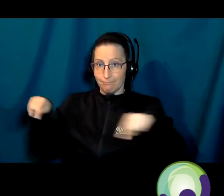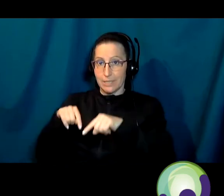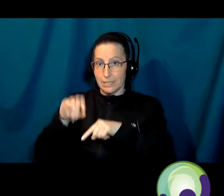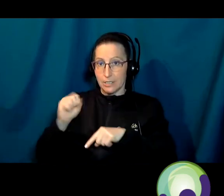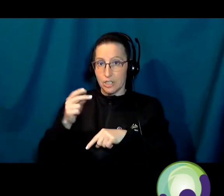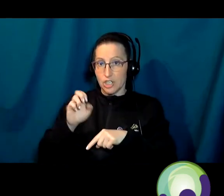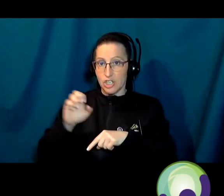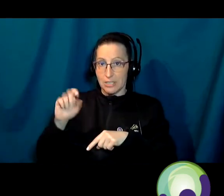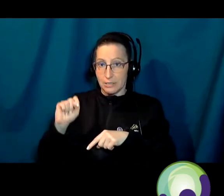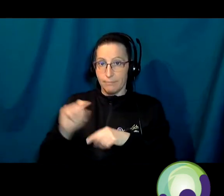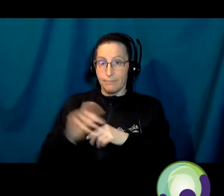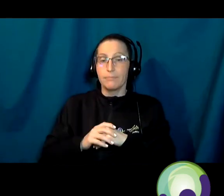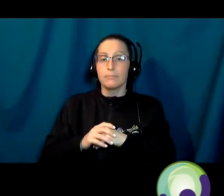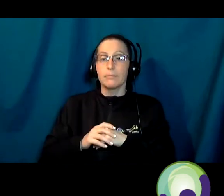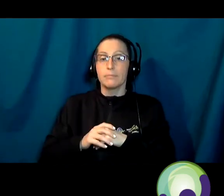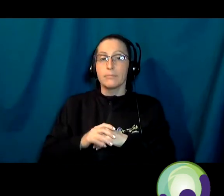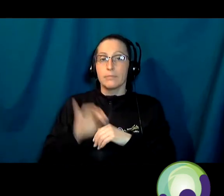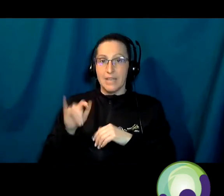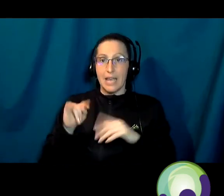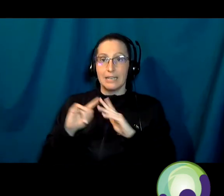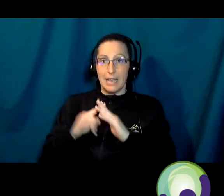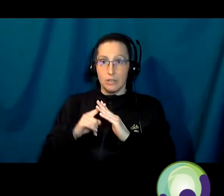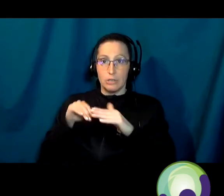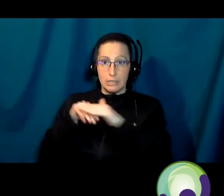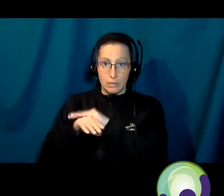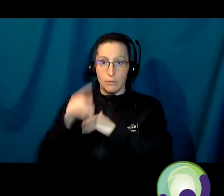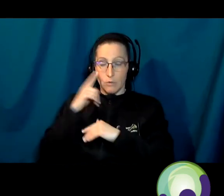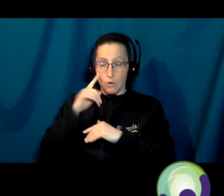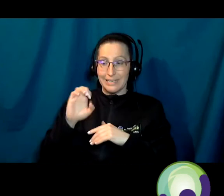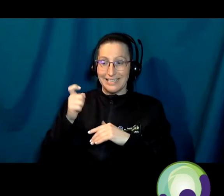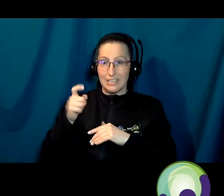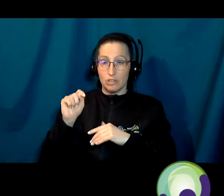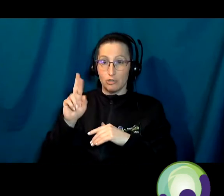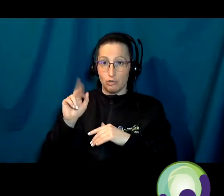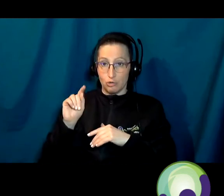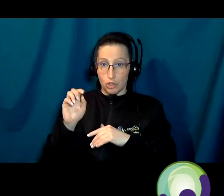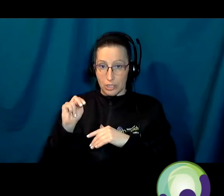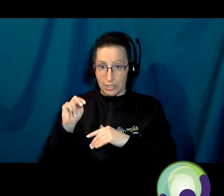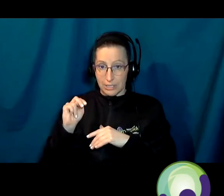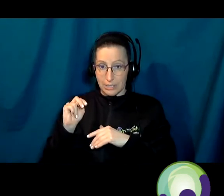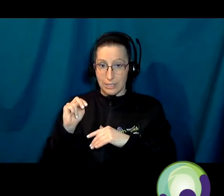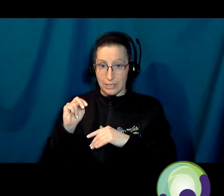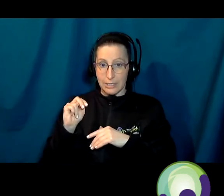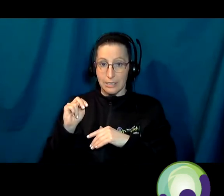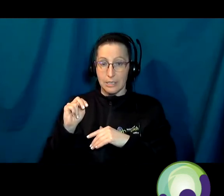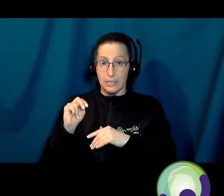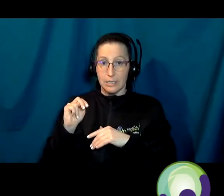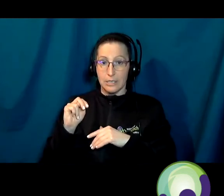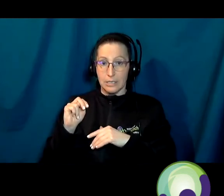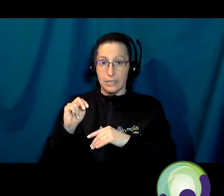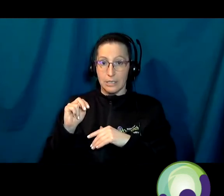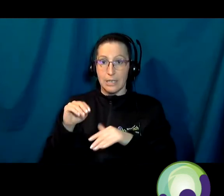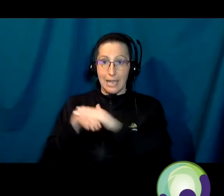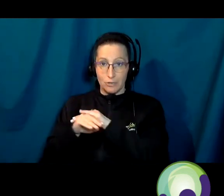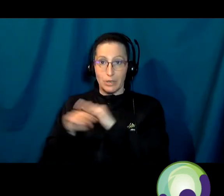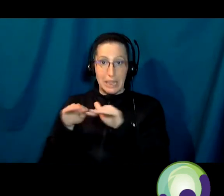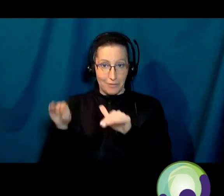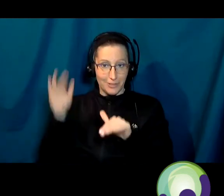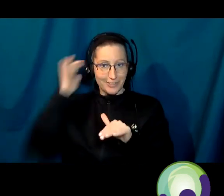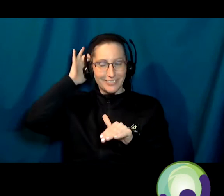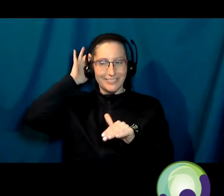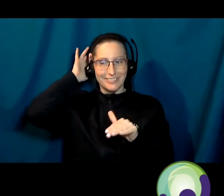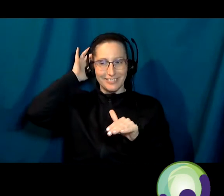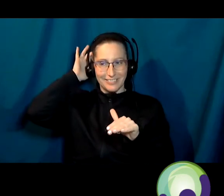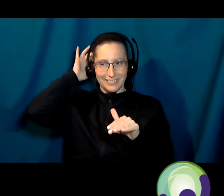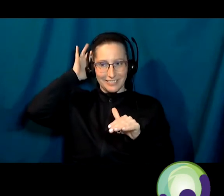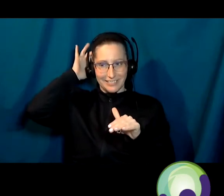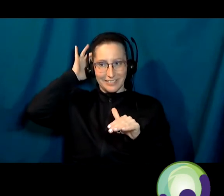that entry level for extrusion, which is aptly named, extrusion entry level, they are learning to